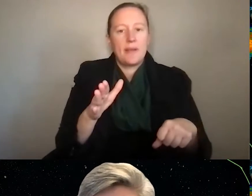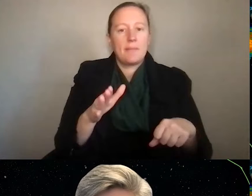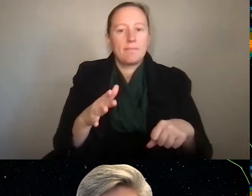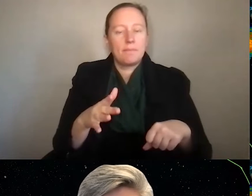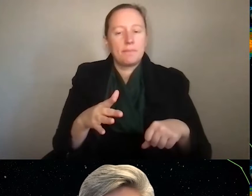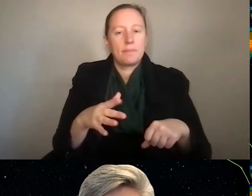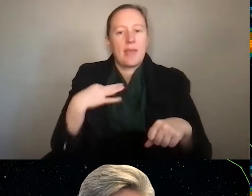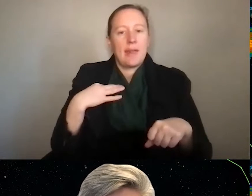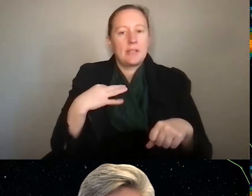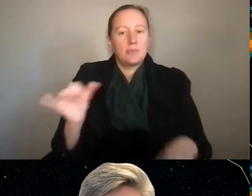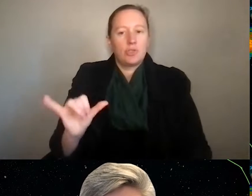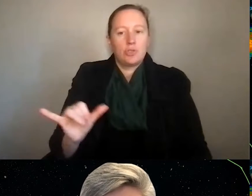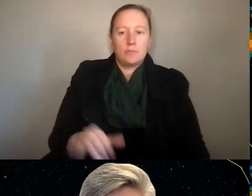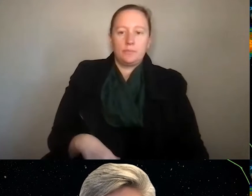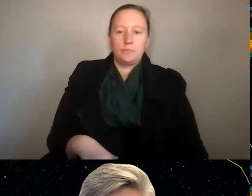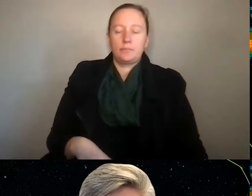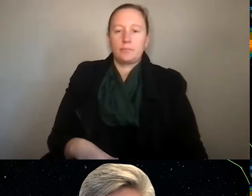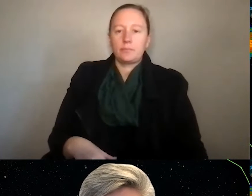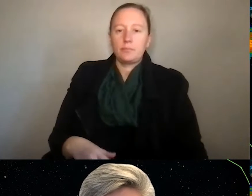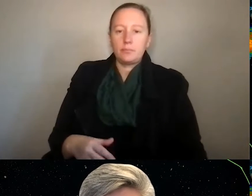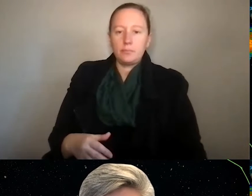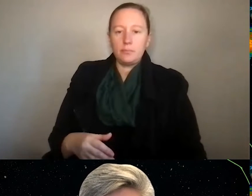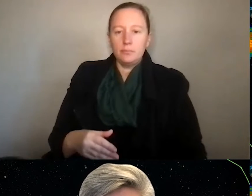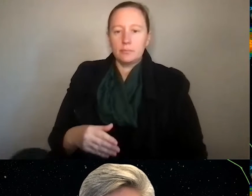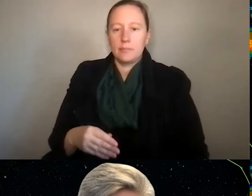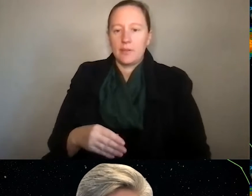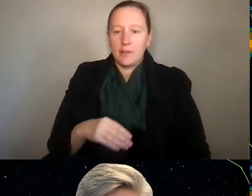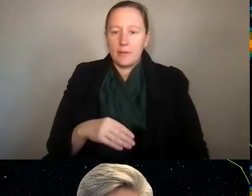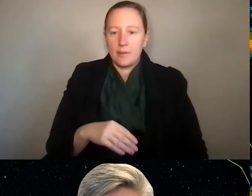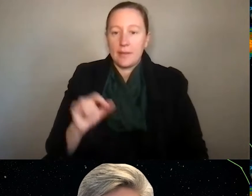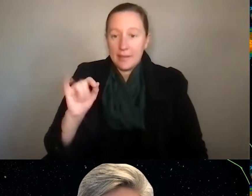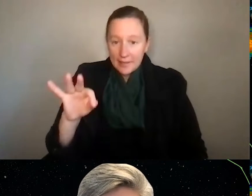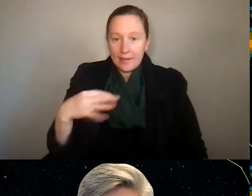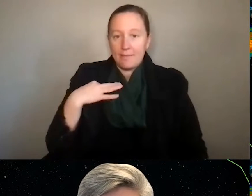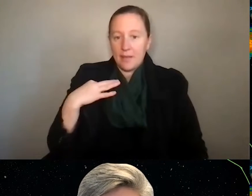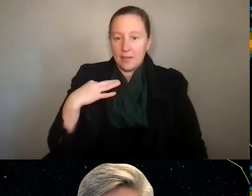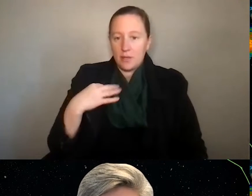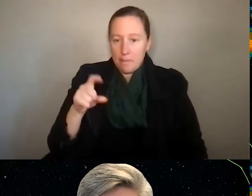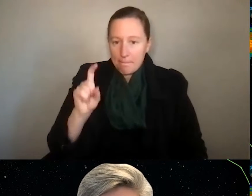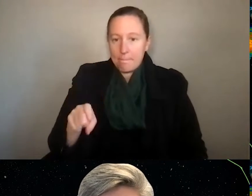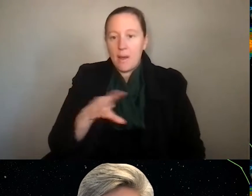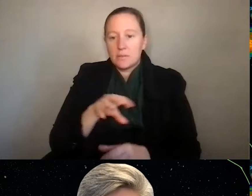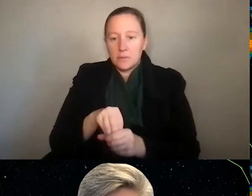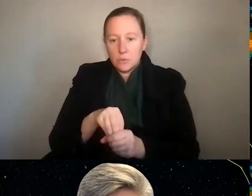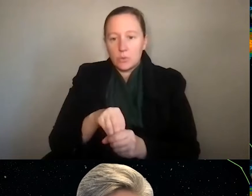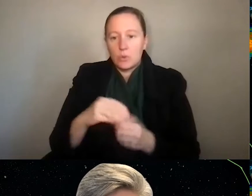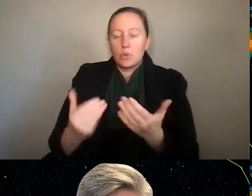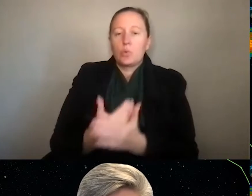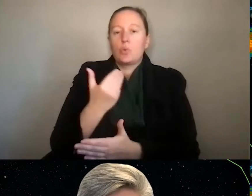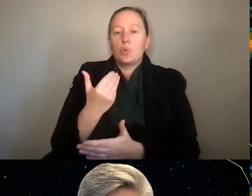Then the follow-on question is if they are eligible, do they need to include new to use